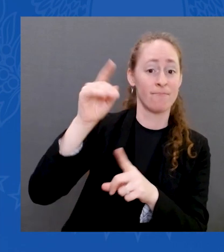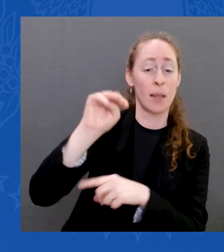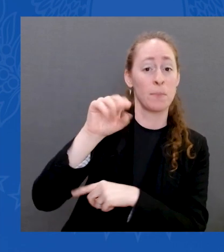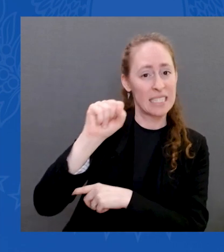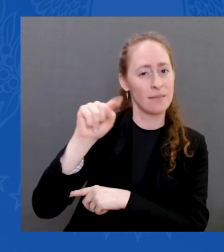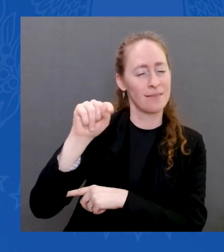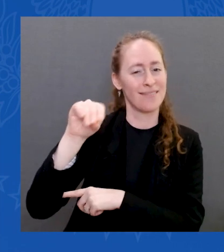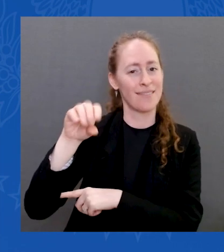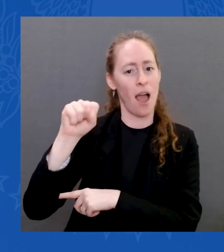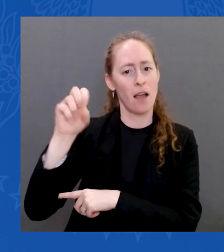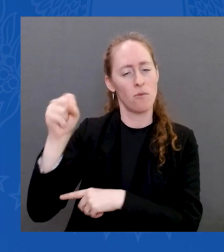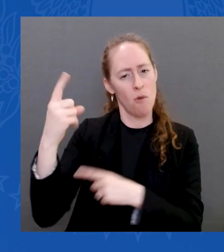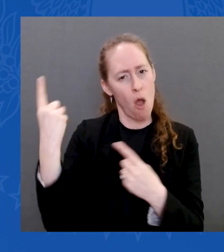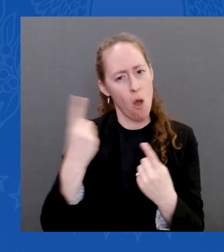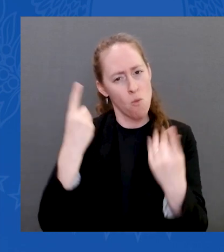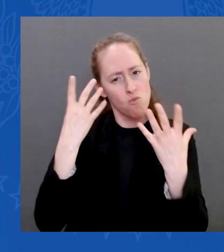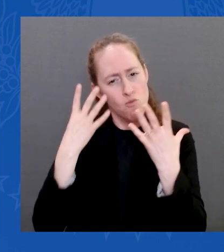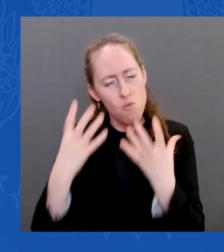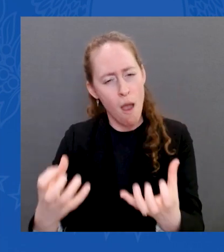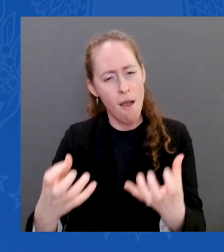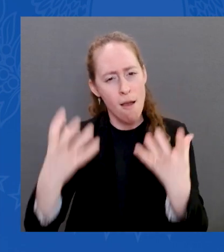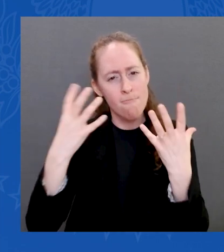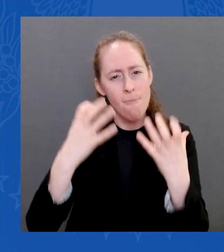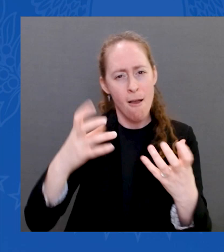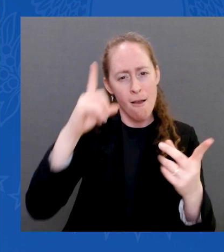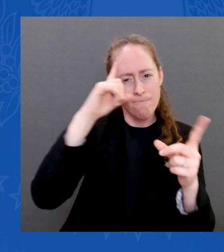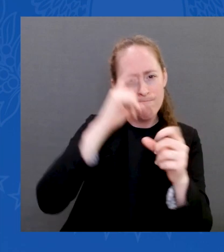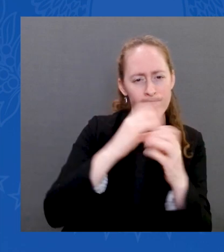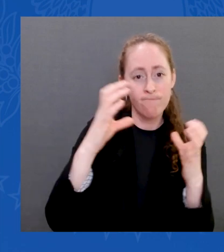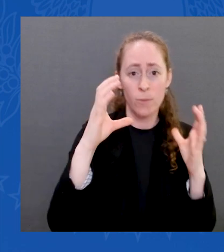She read books by black authors and women authors